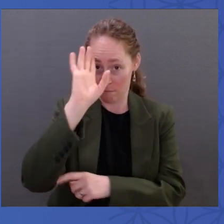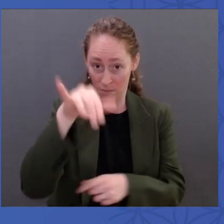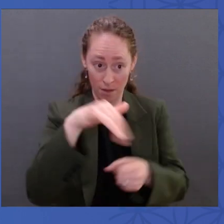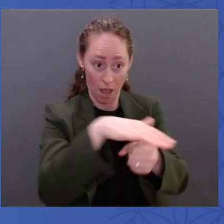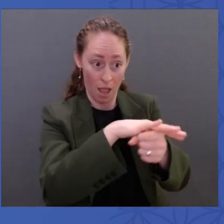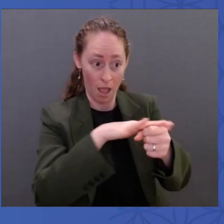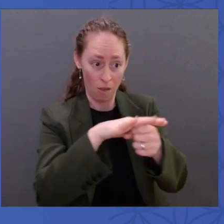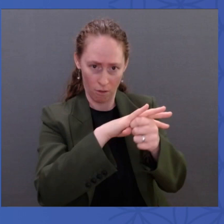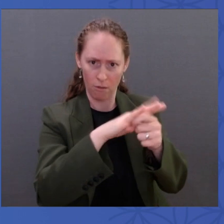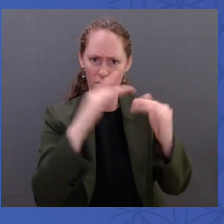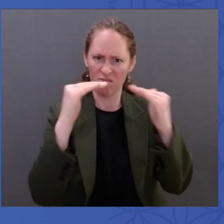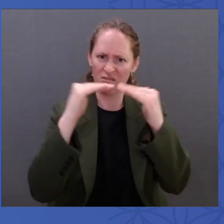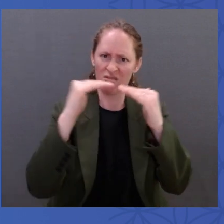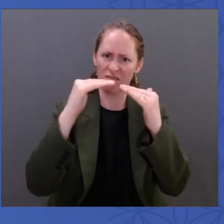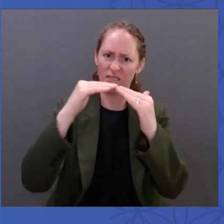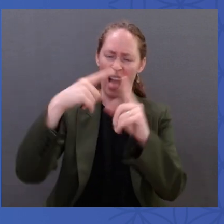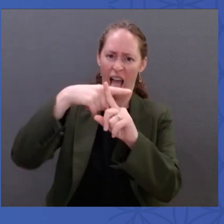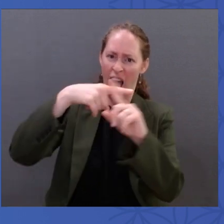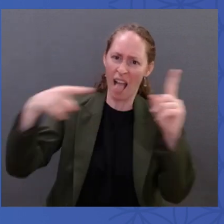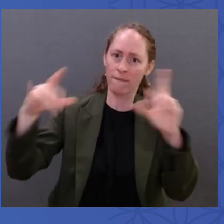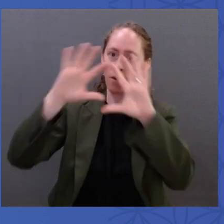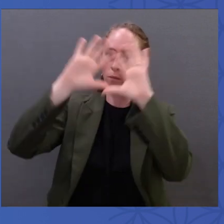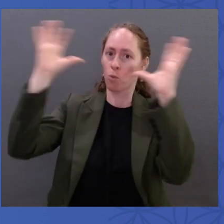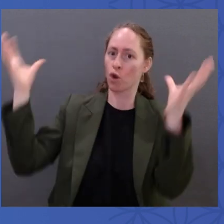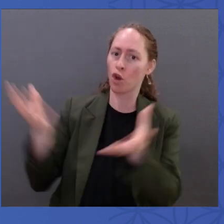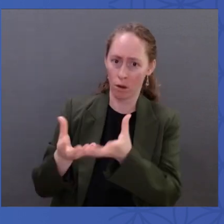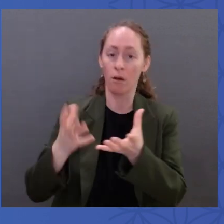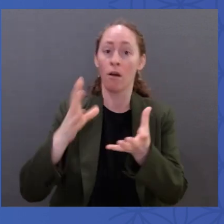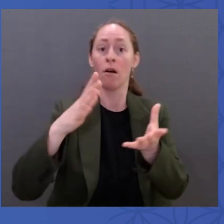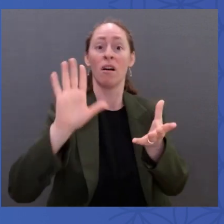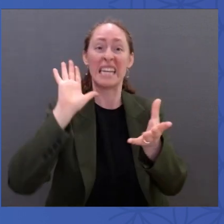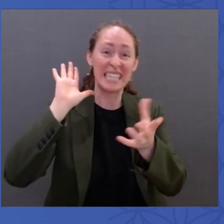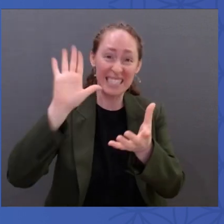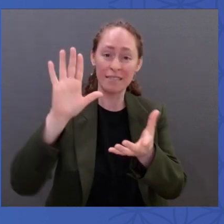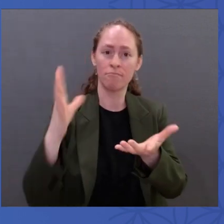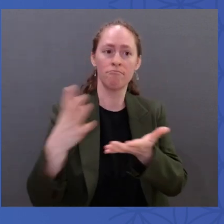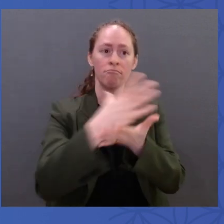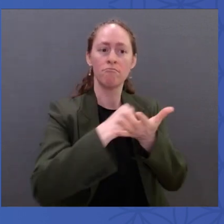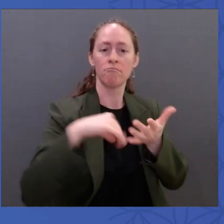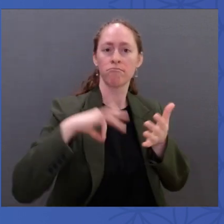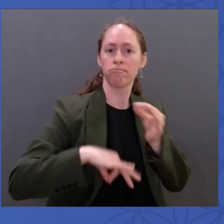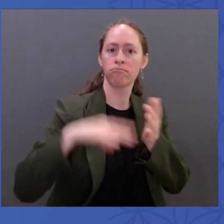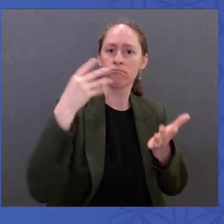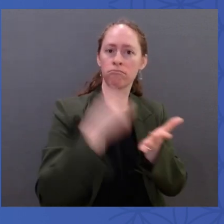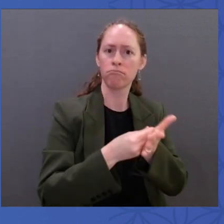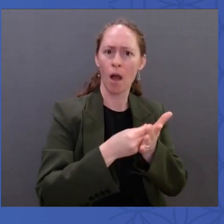And the nations represented here today, and those who will join this framework in the future,